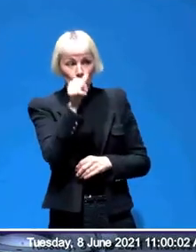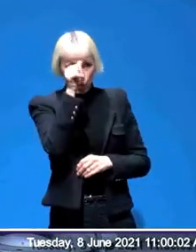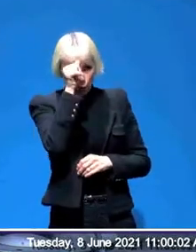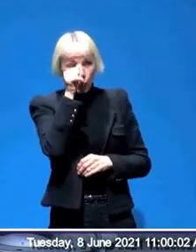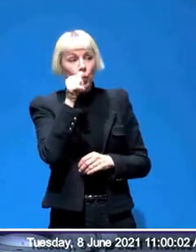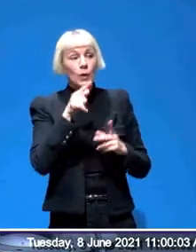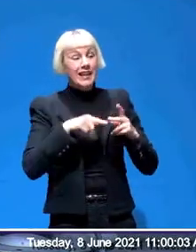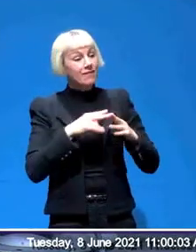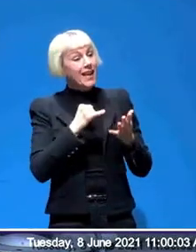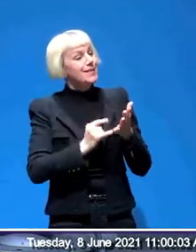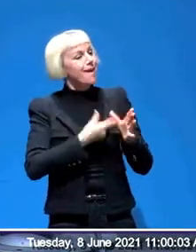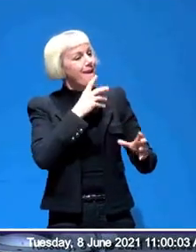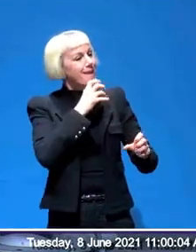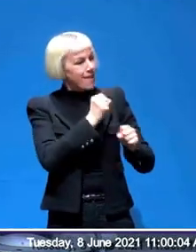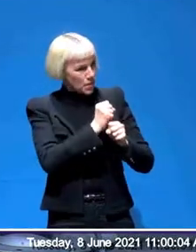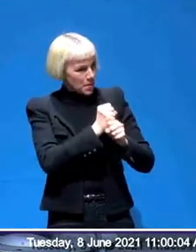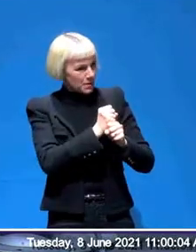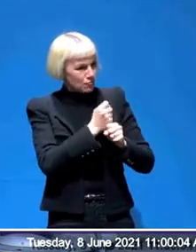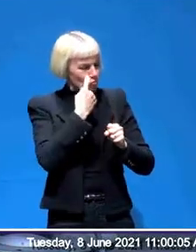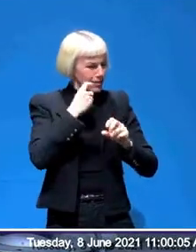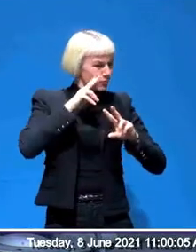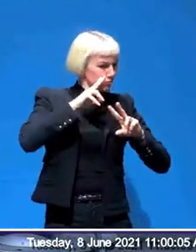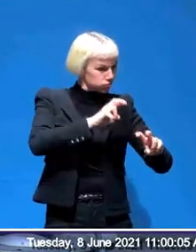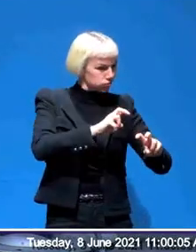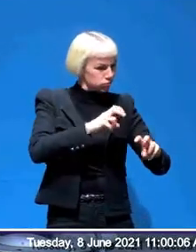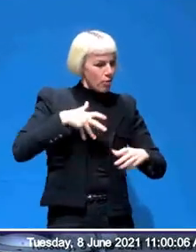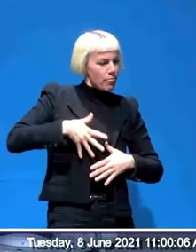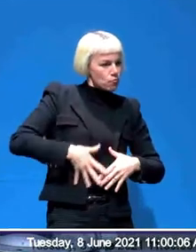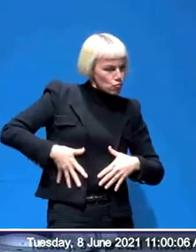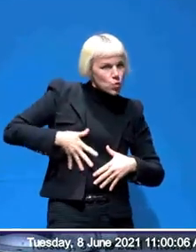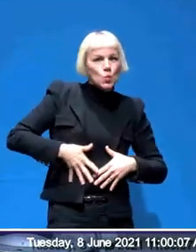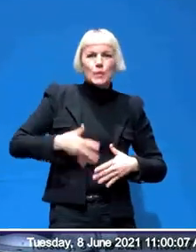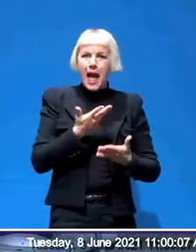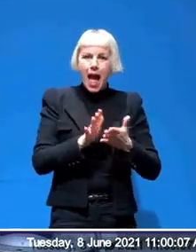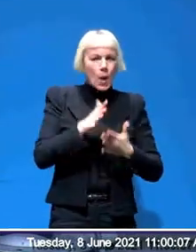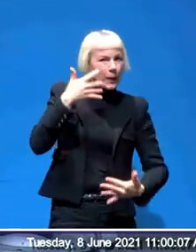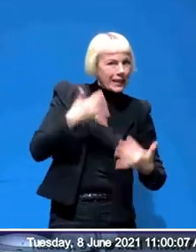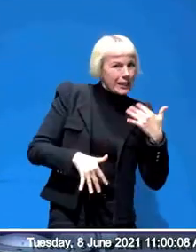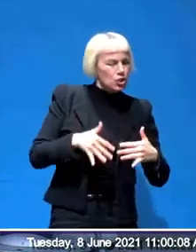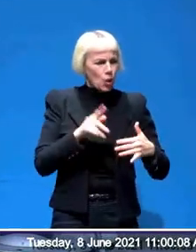how Daniel had the bruising and what type of injury he must have sustained to